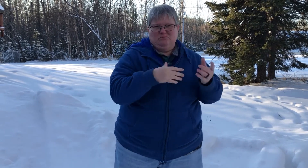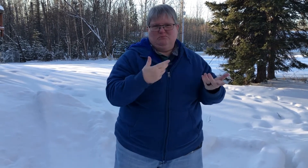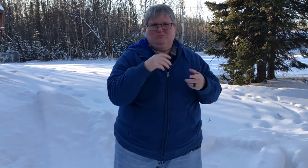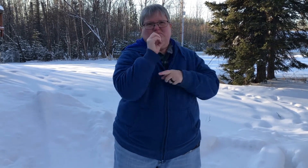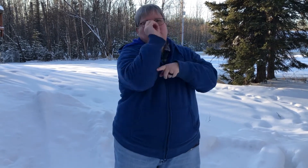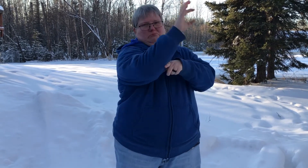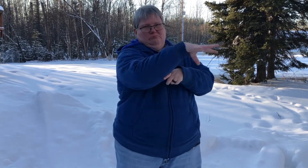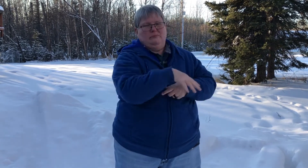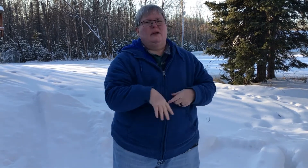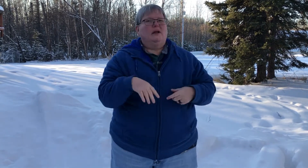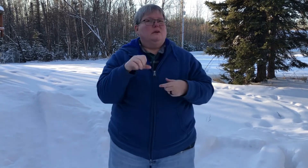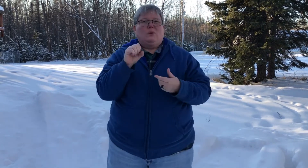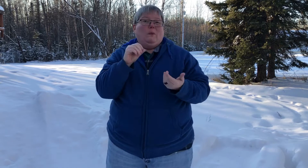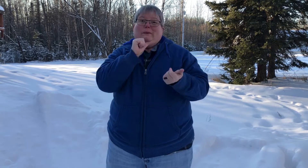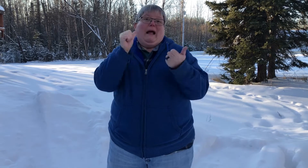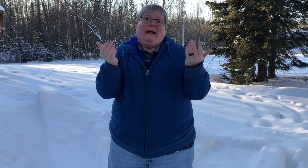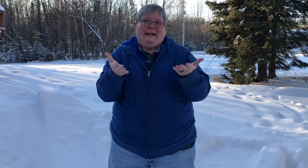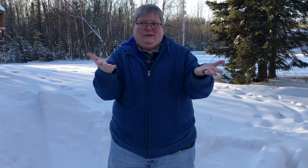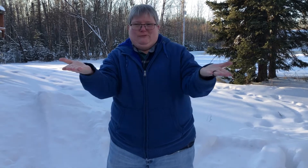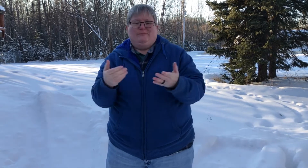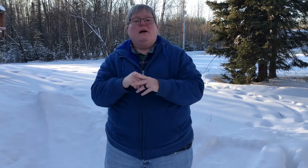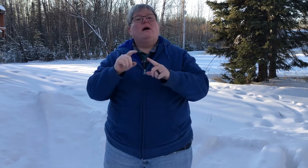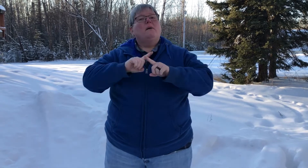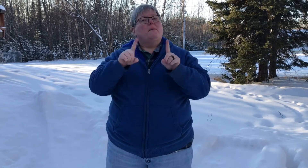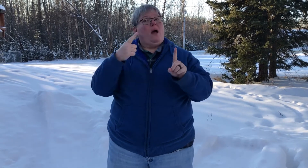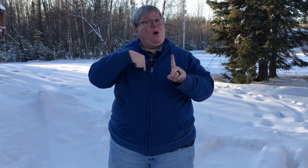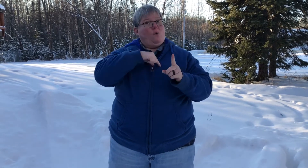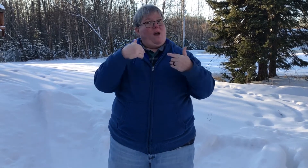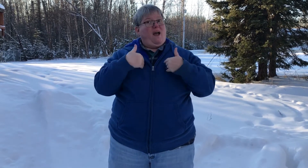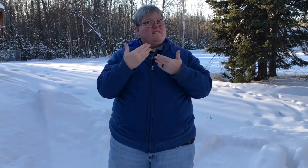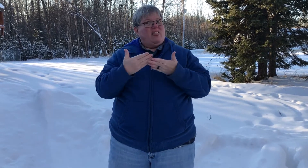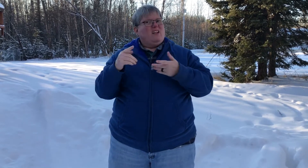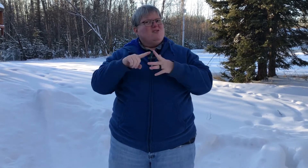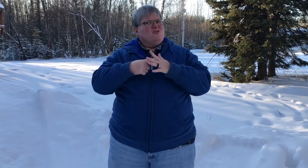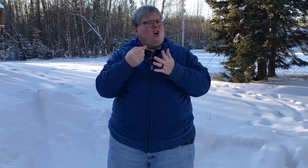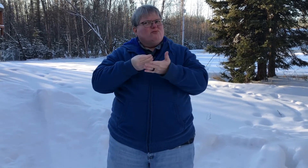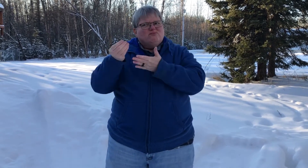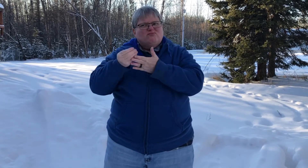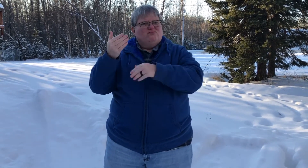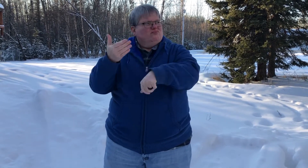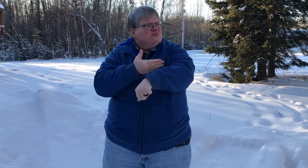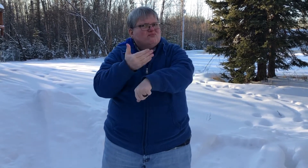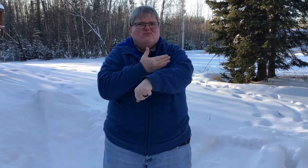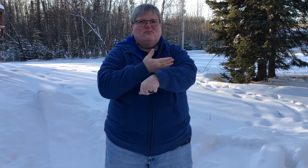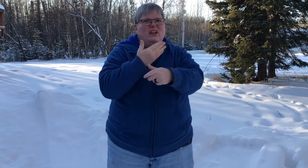few things fixed. So she's not here, but we do have some things that we've started to buy